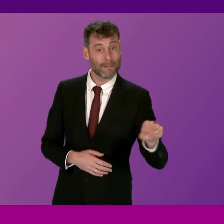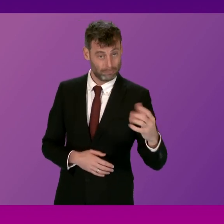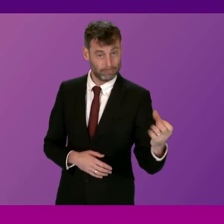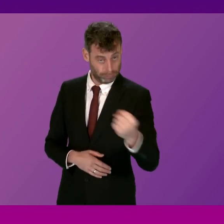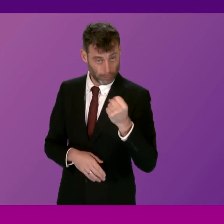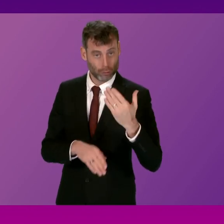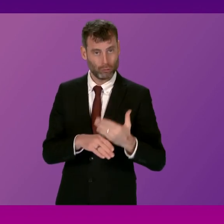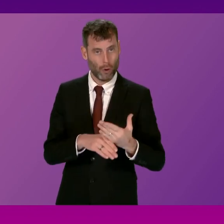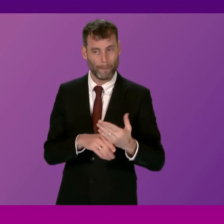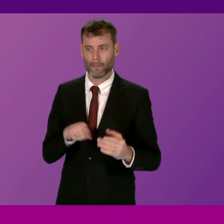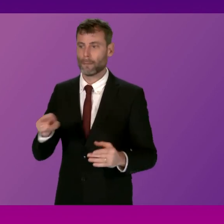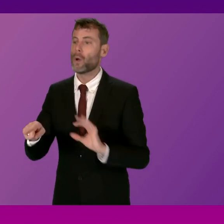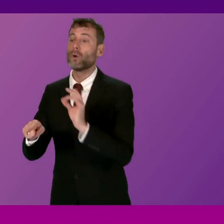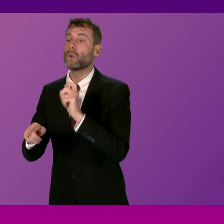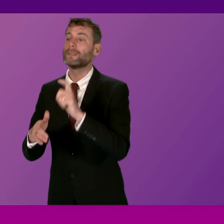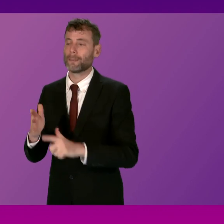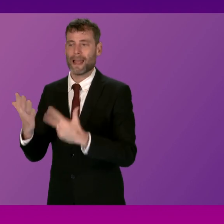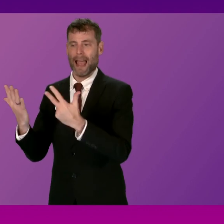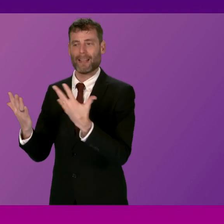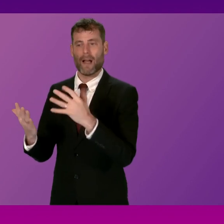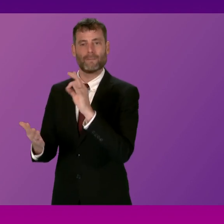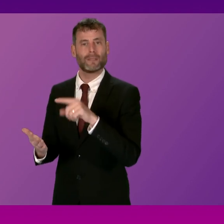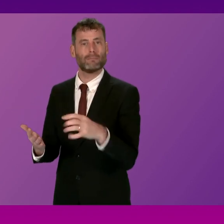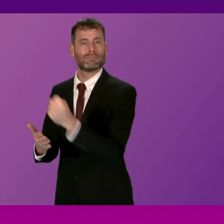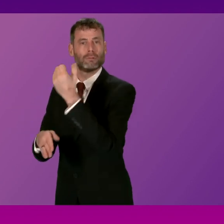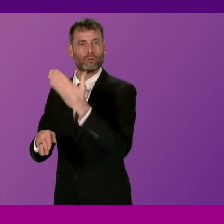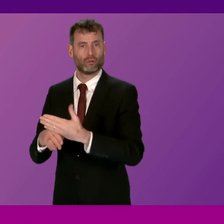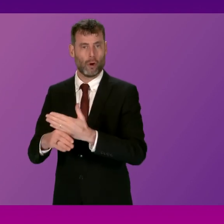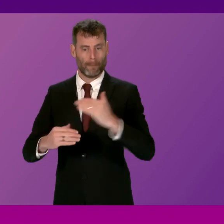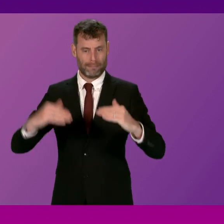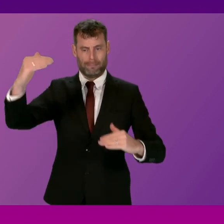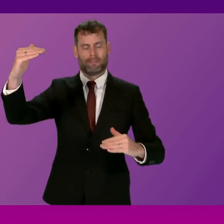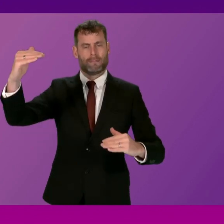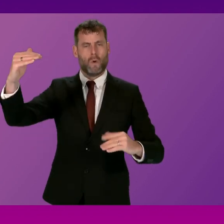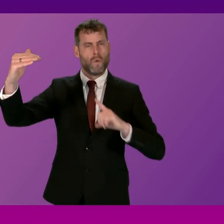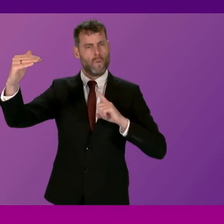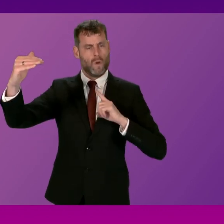a disability. That represents a huge disparity in employment.